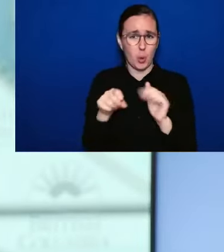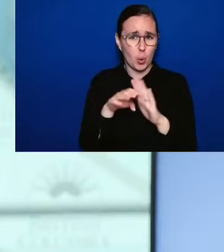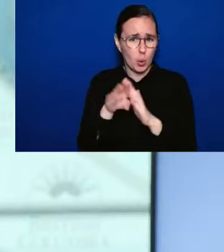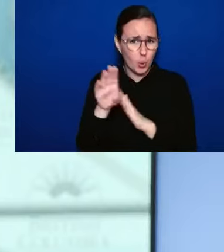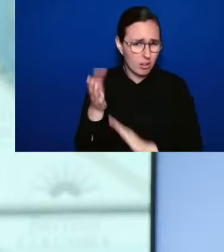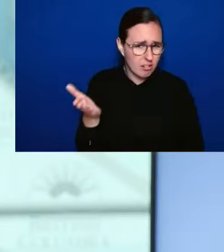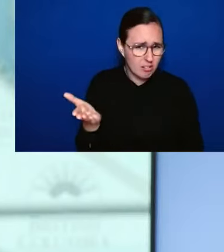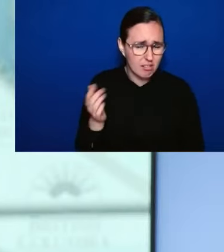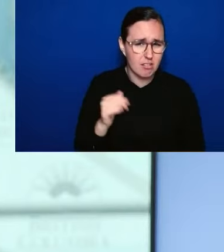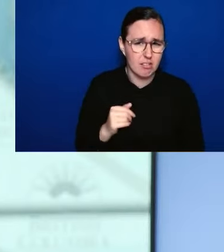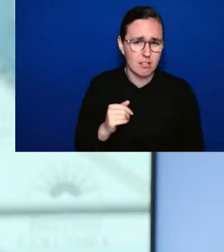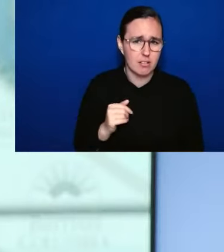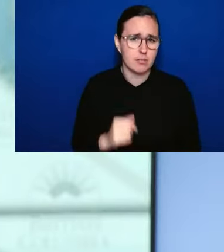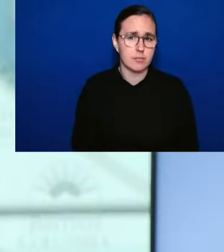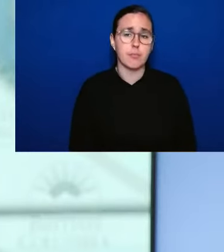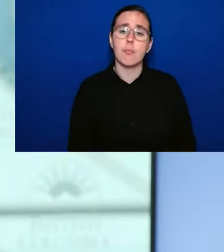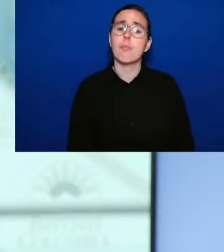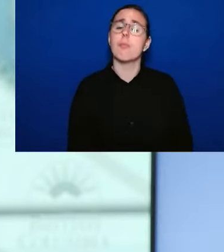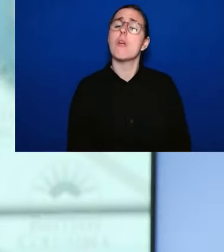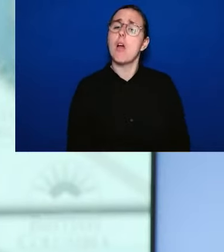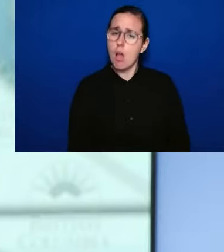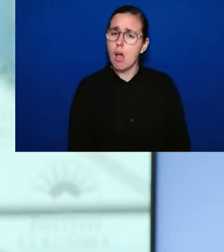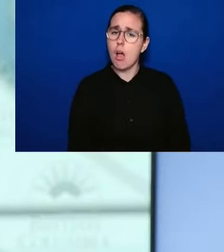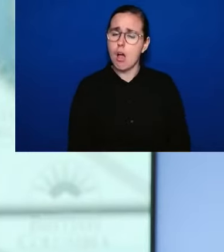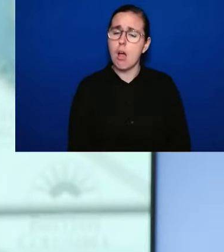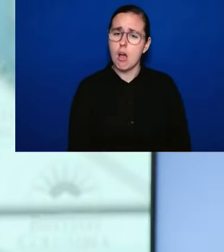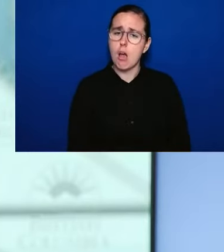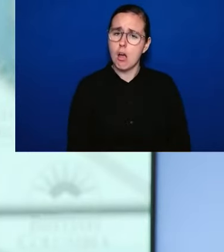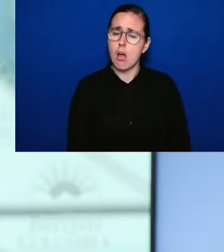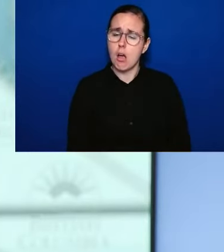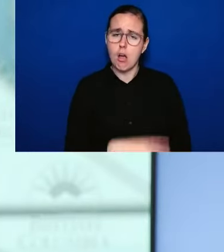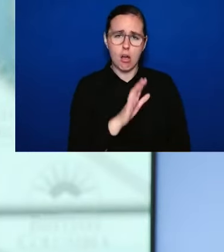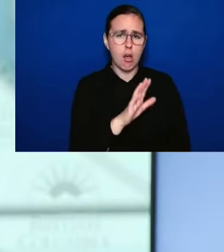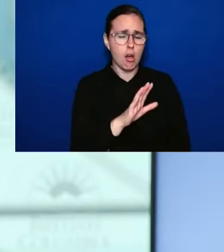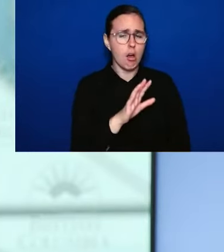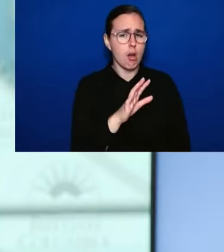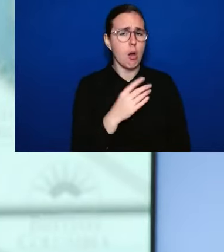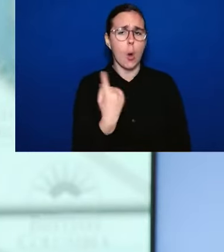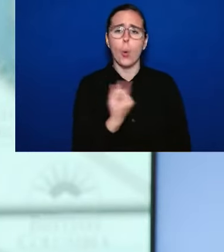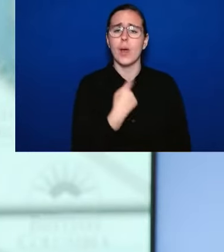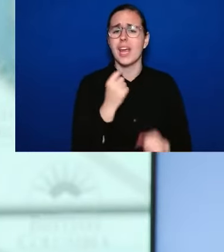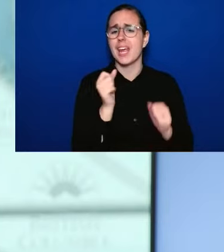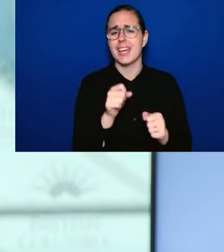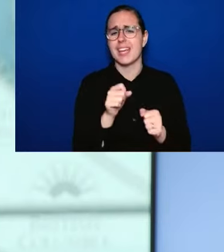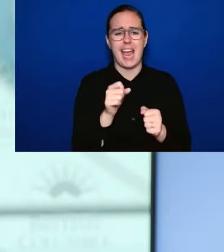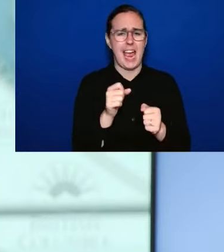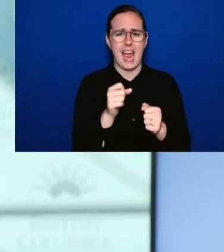towards our disposal to do this ourselves. And we haven't seen-